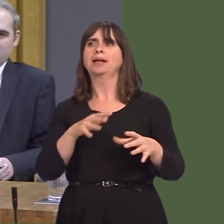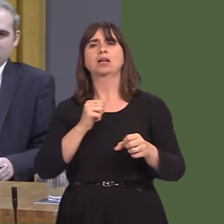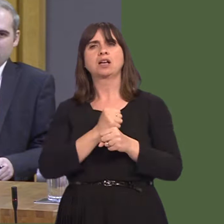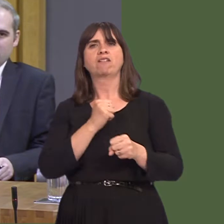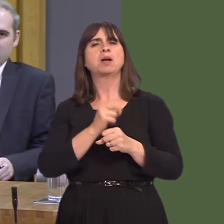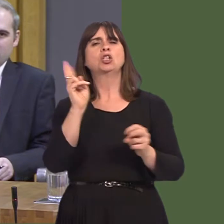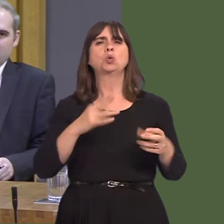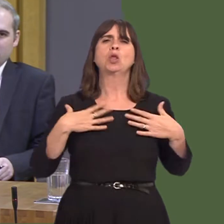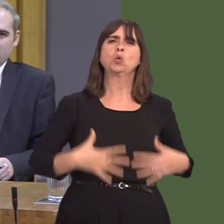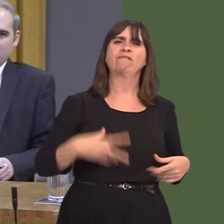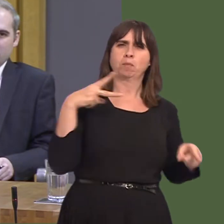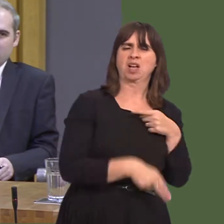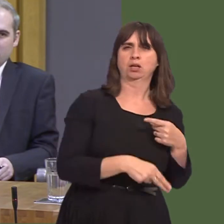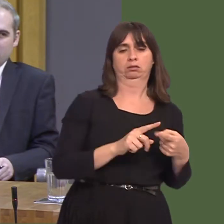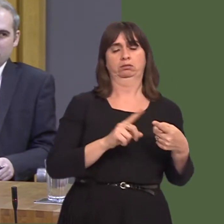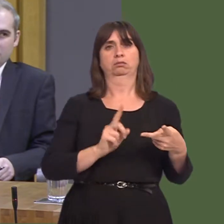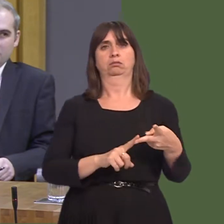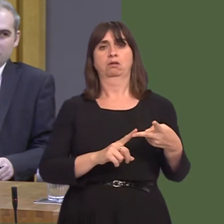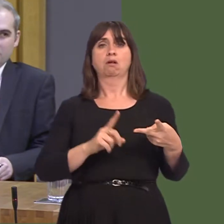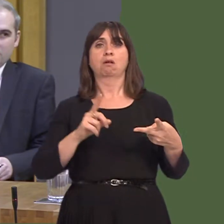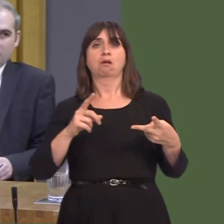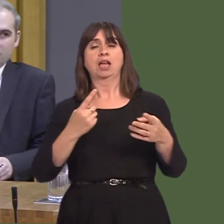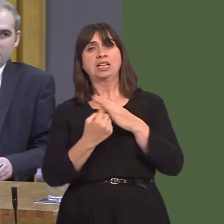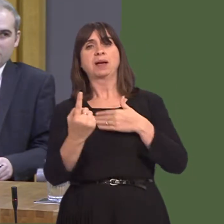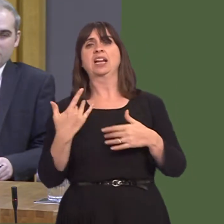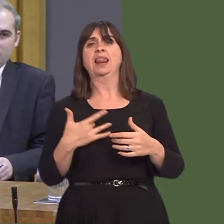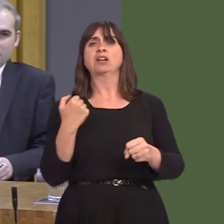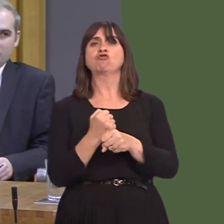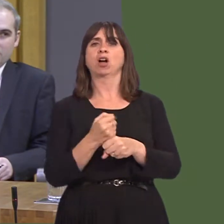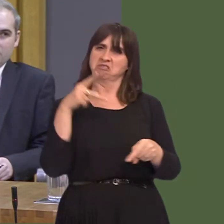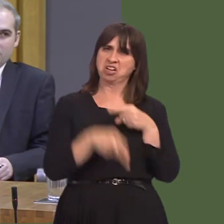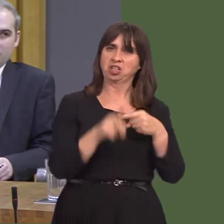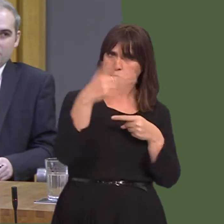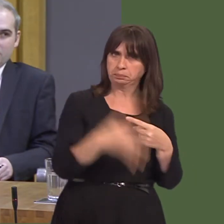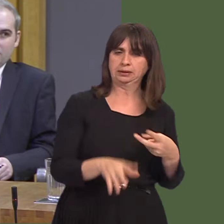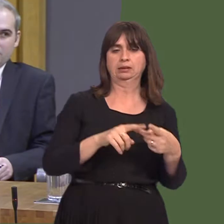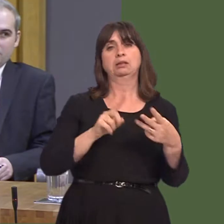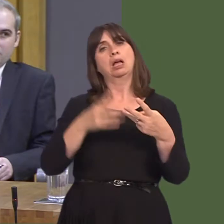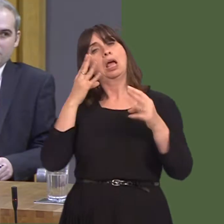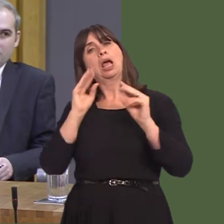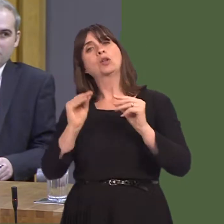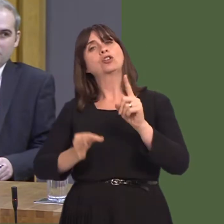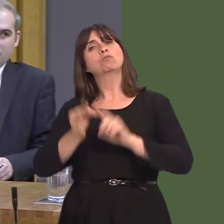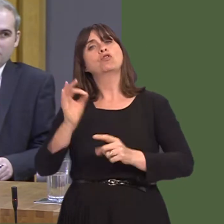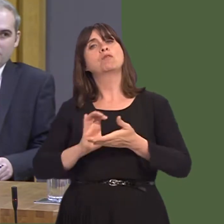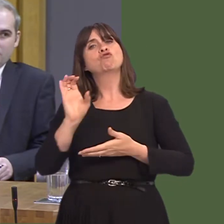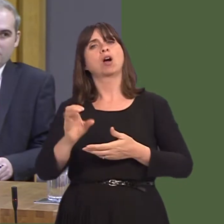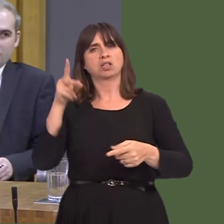uniform grant, cut; independent living grant, cut; the education improvement grant, cut;